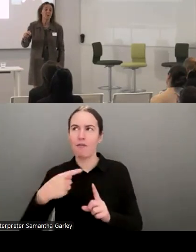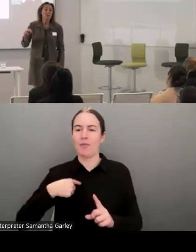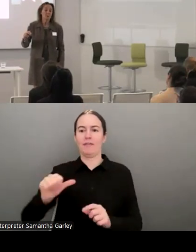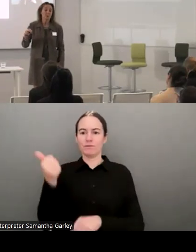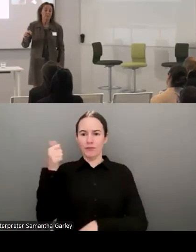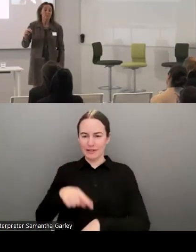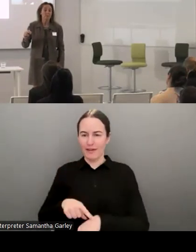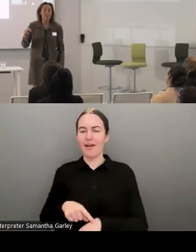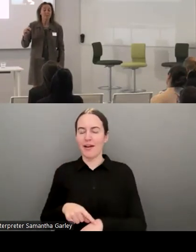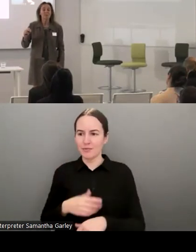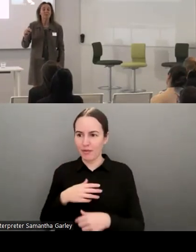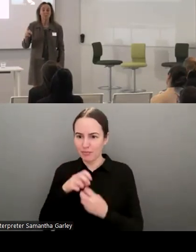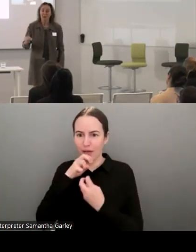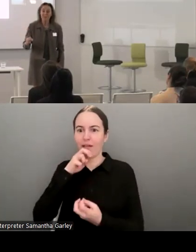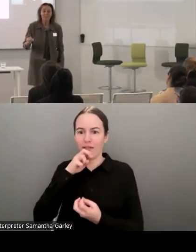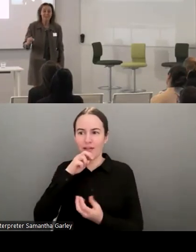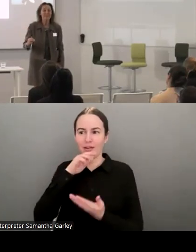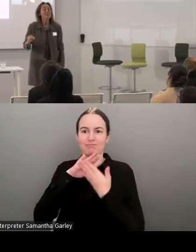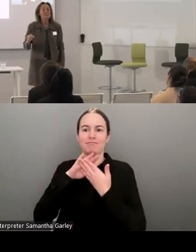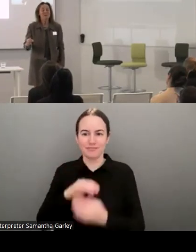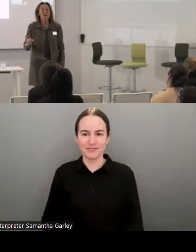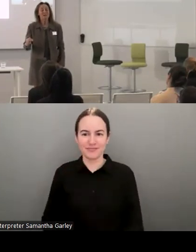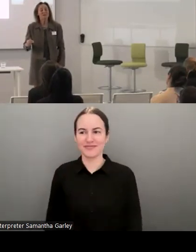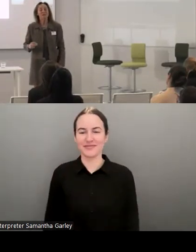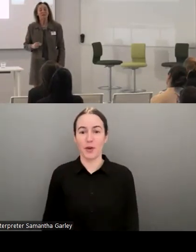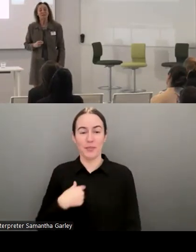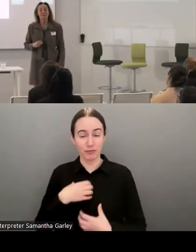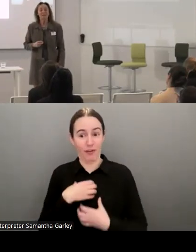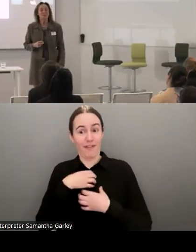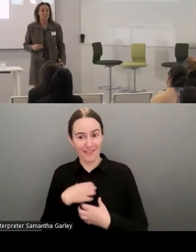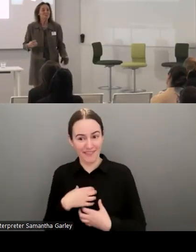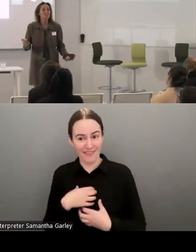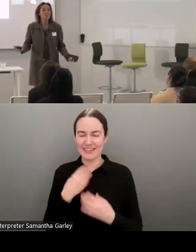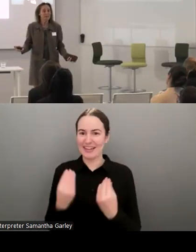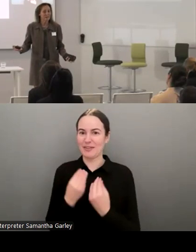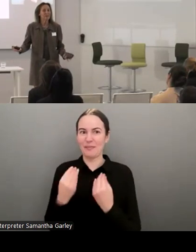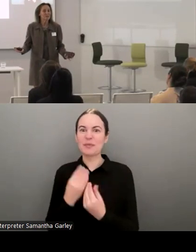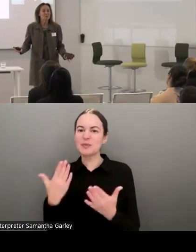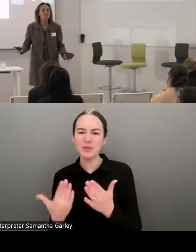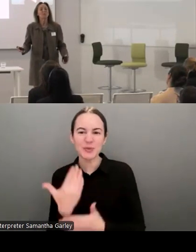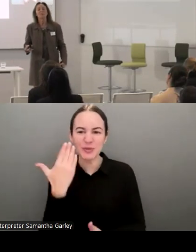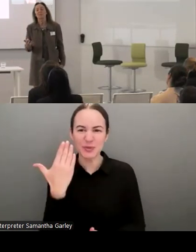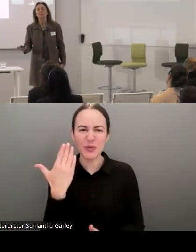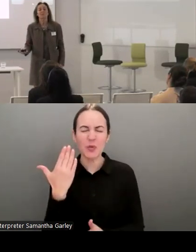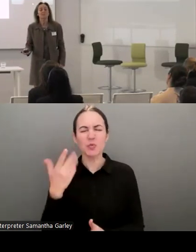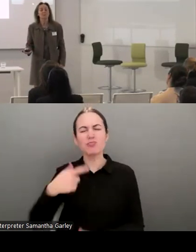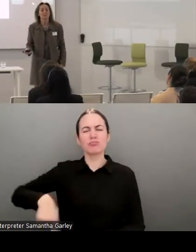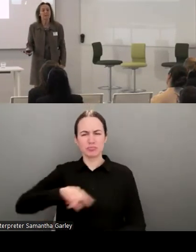So get it. Making me surprised by delivering something that we all kind of know, but from a different perspective.